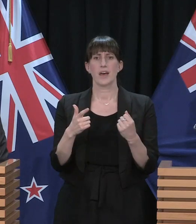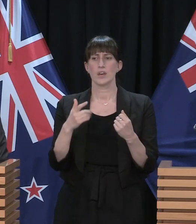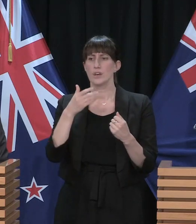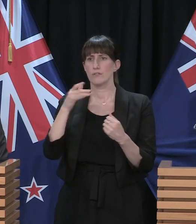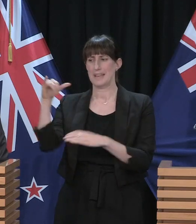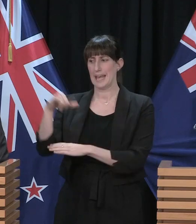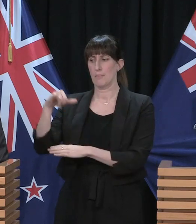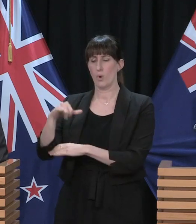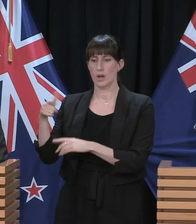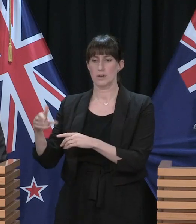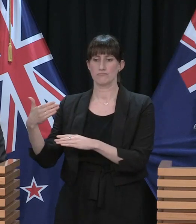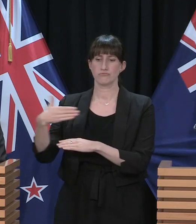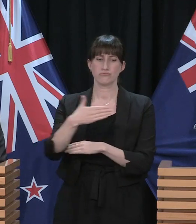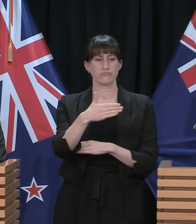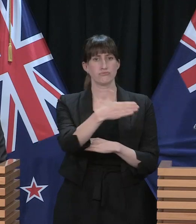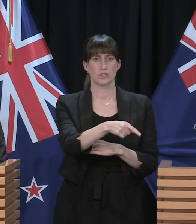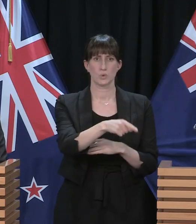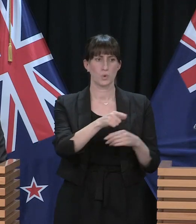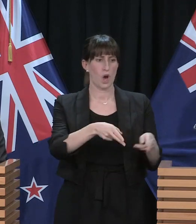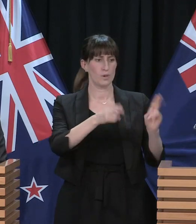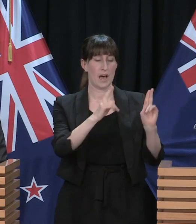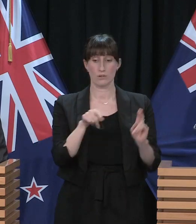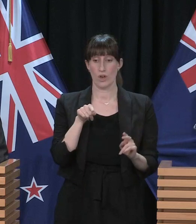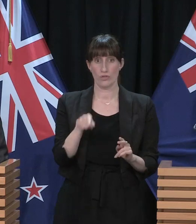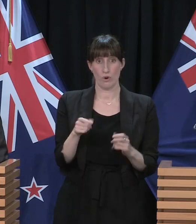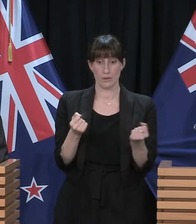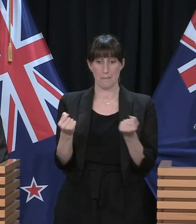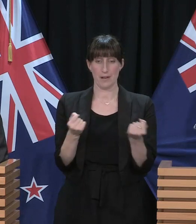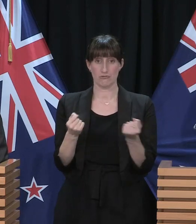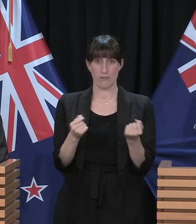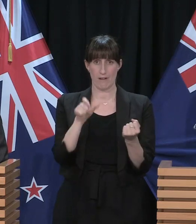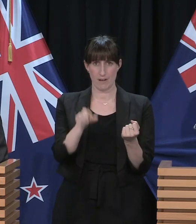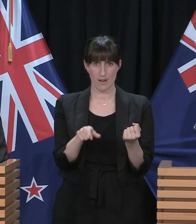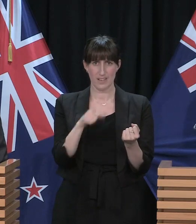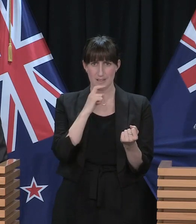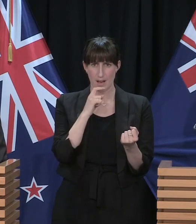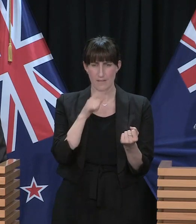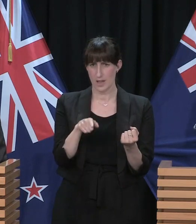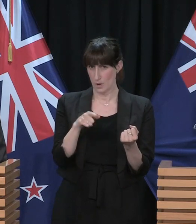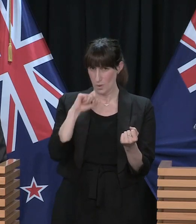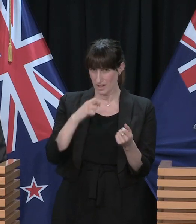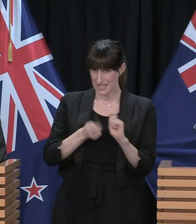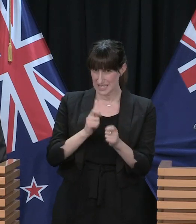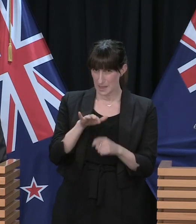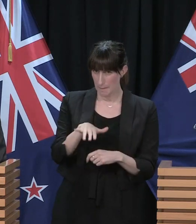transporting potential COVID cases from airports to managed isolation facilities? Chris Chris they will be cover --